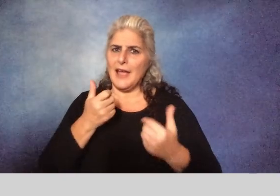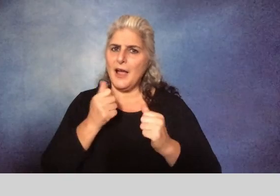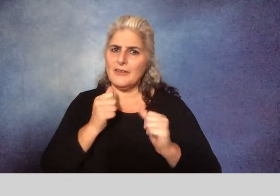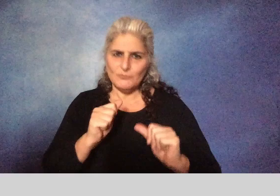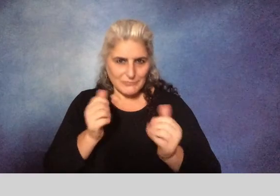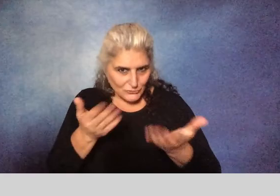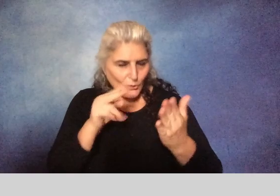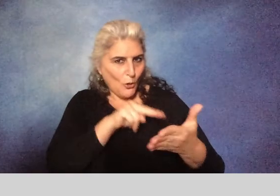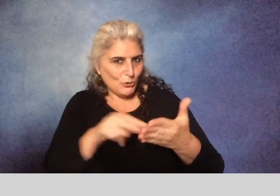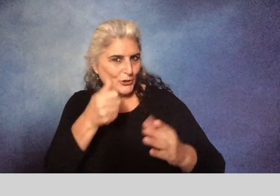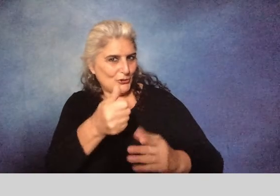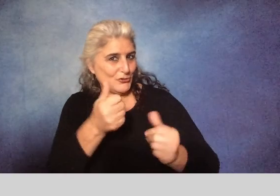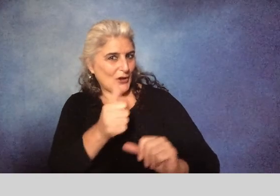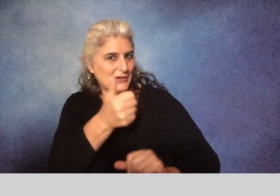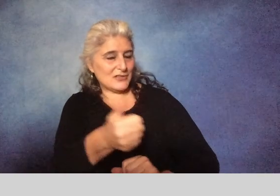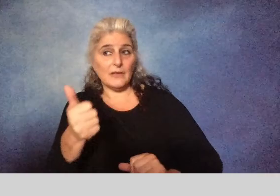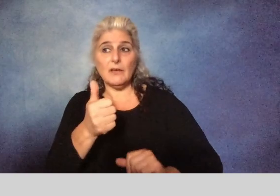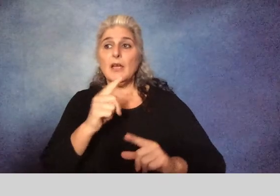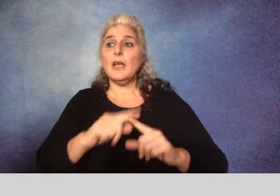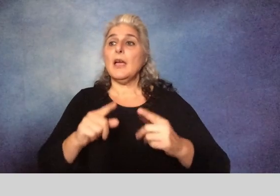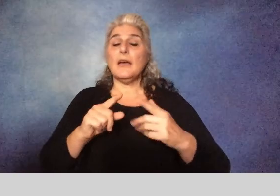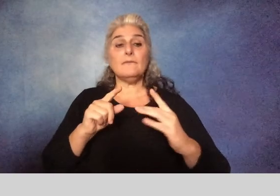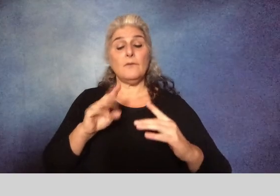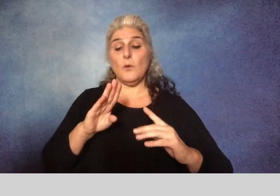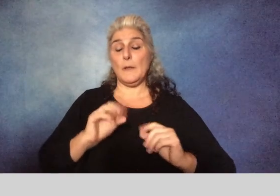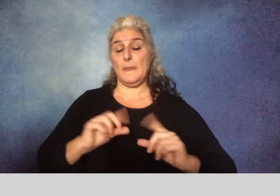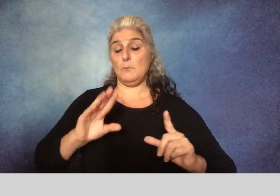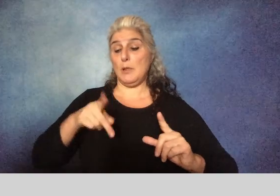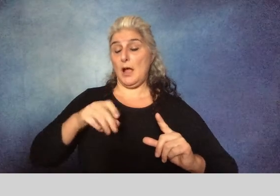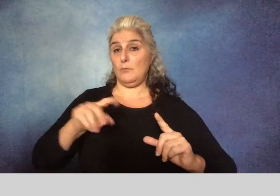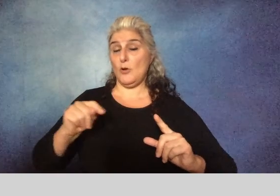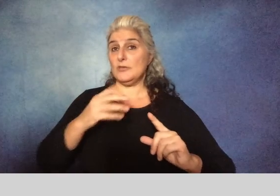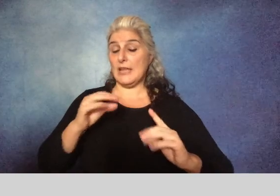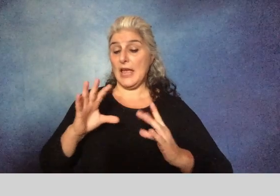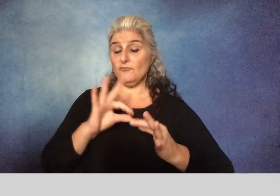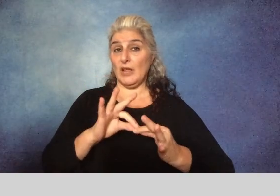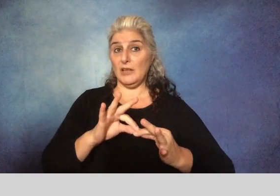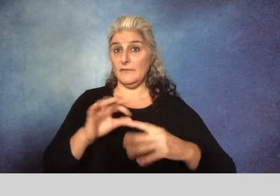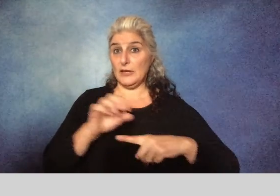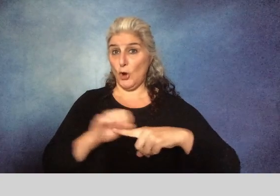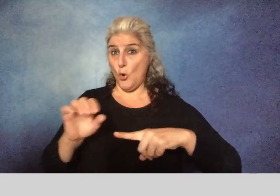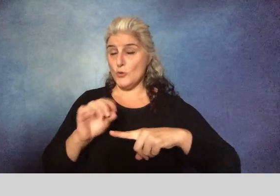For the vlog post and relevant code, if you want to build this yourself, I've included links to my portfolio